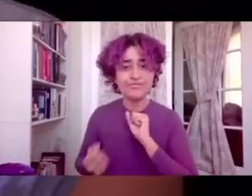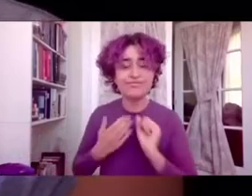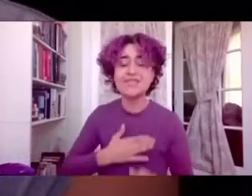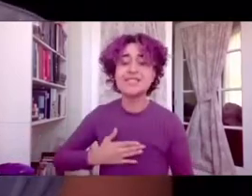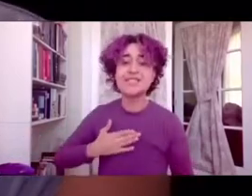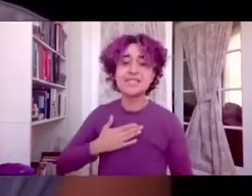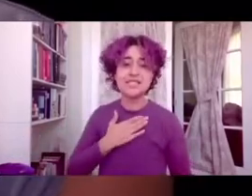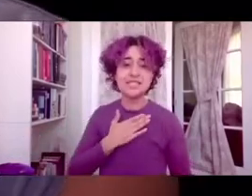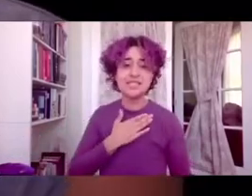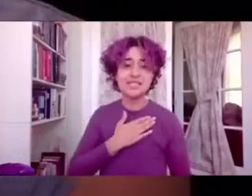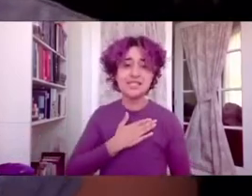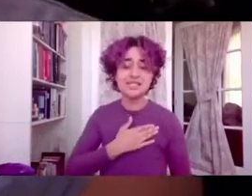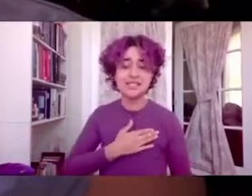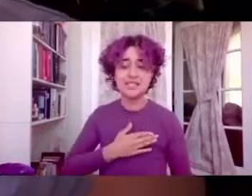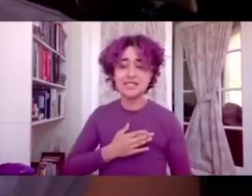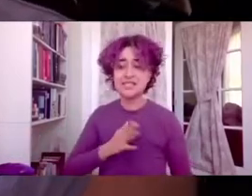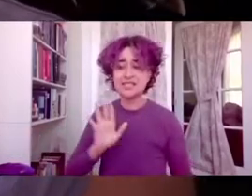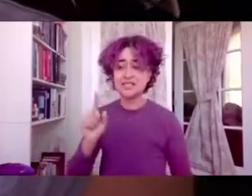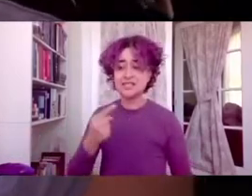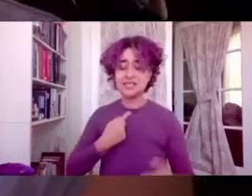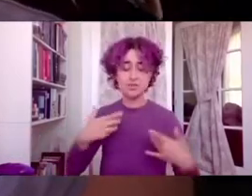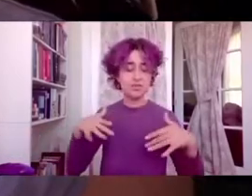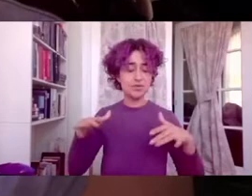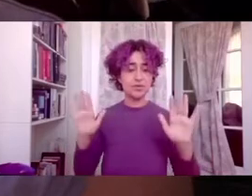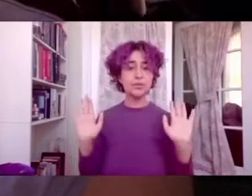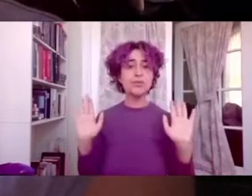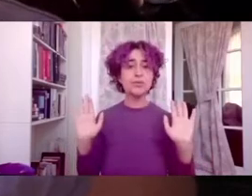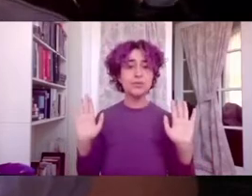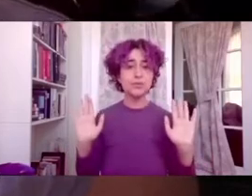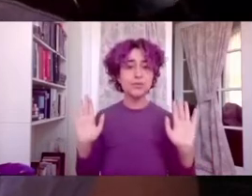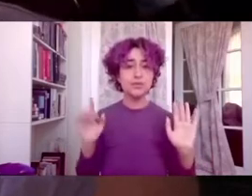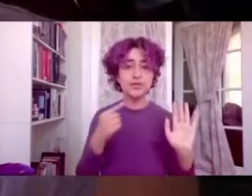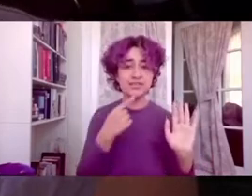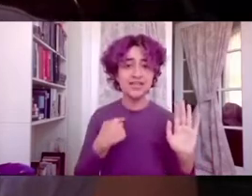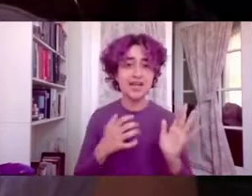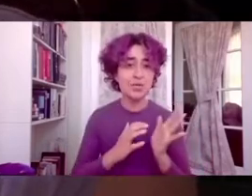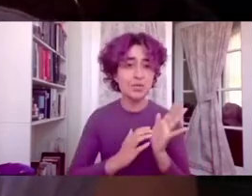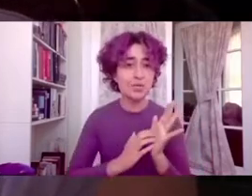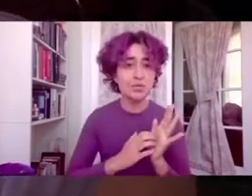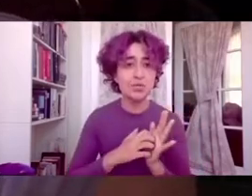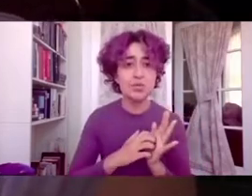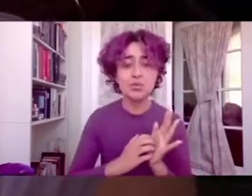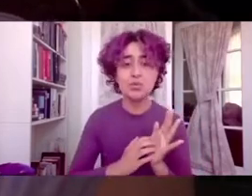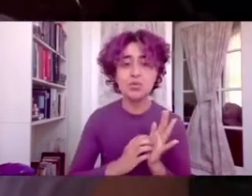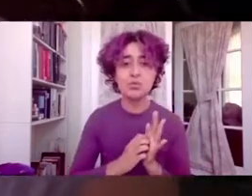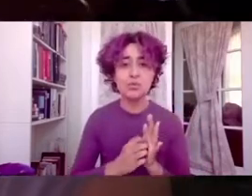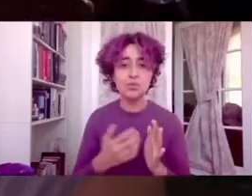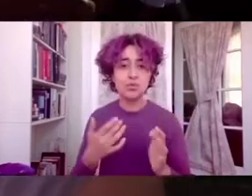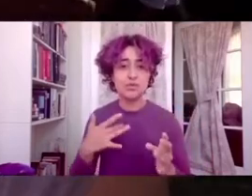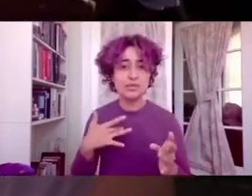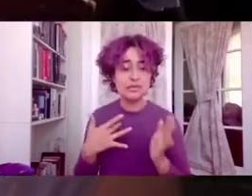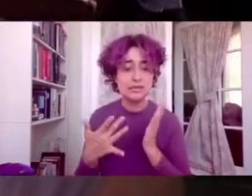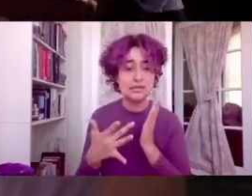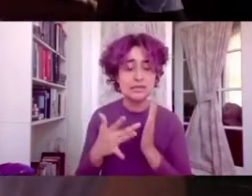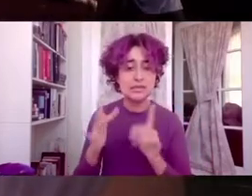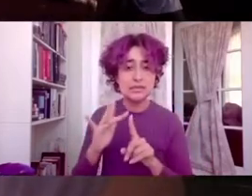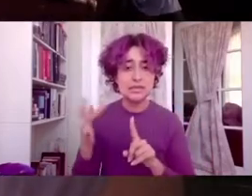Please, let me be Don't say I'm weak or too sensitive